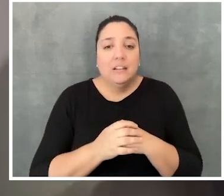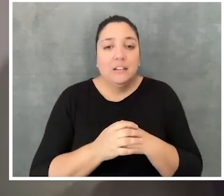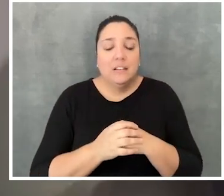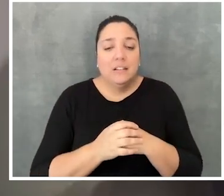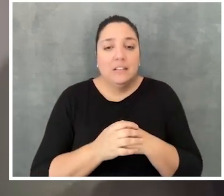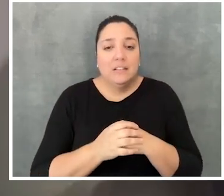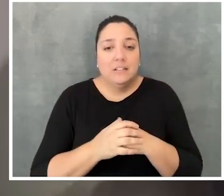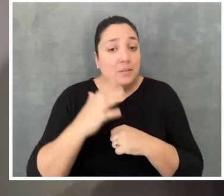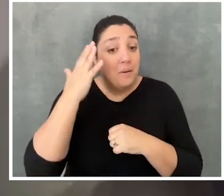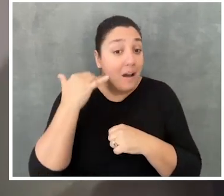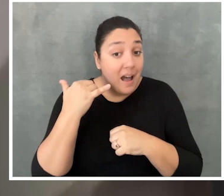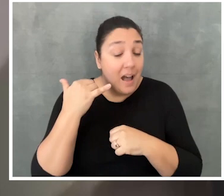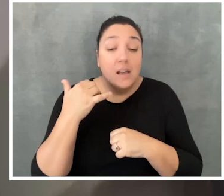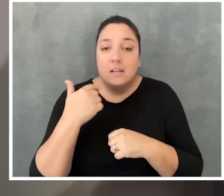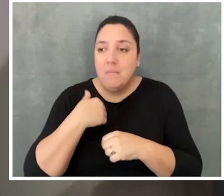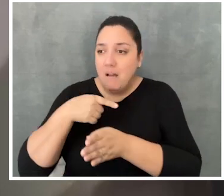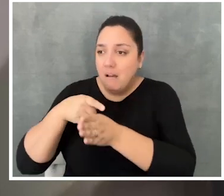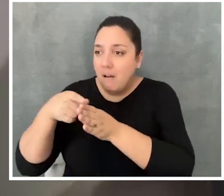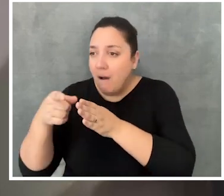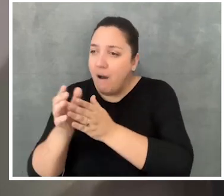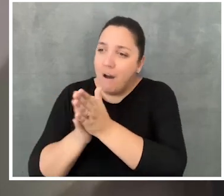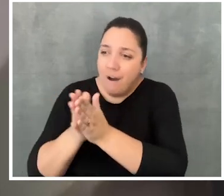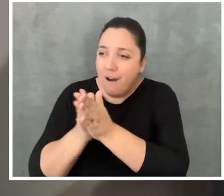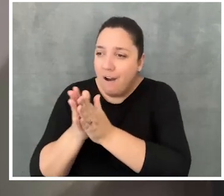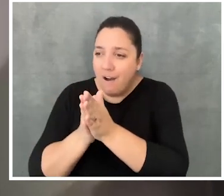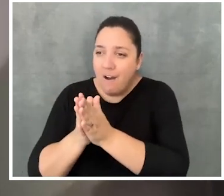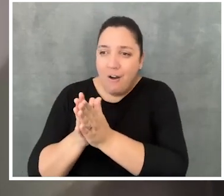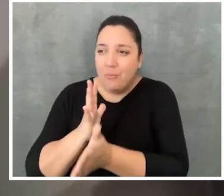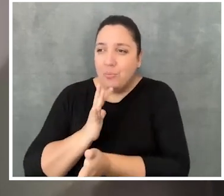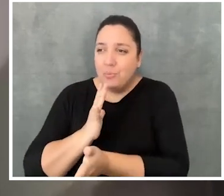my areas of interest and milled them into an organization.